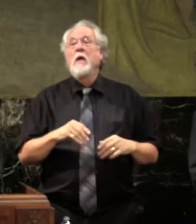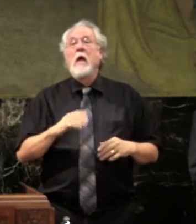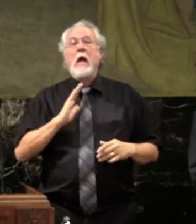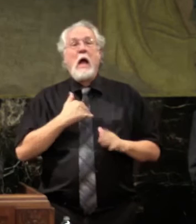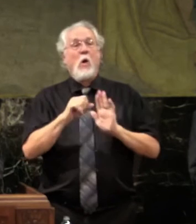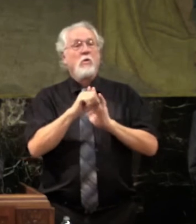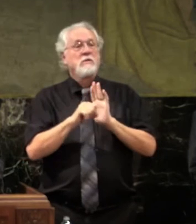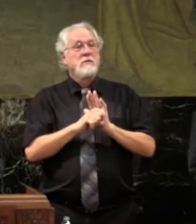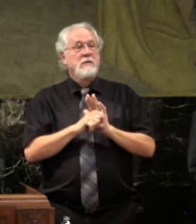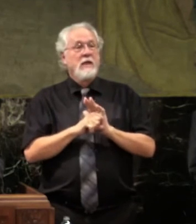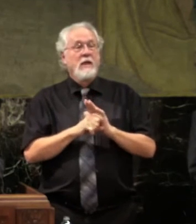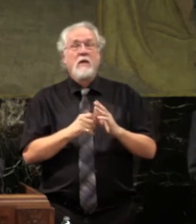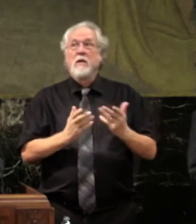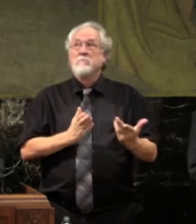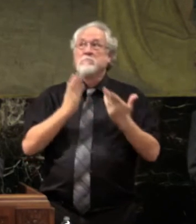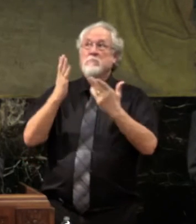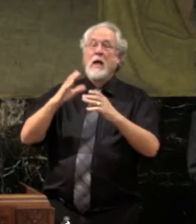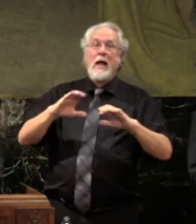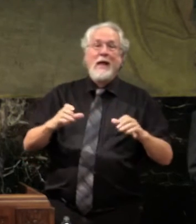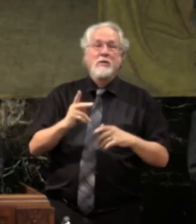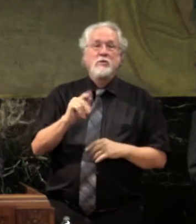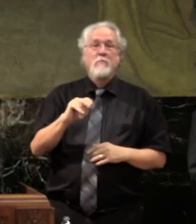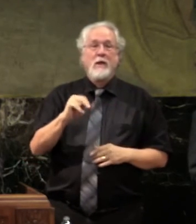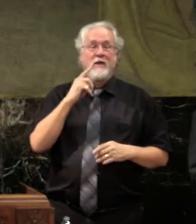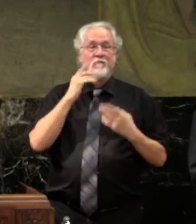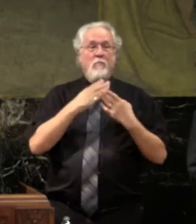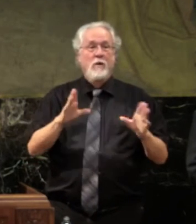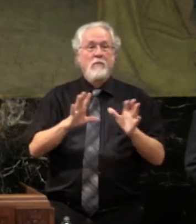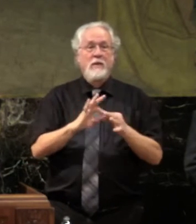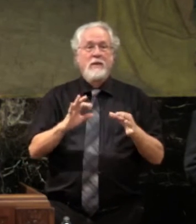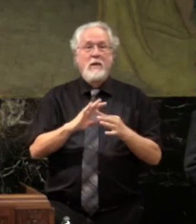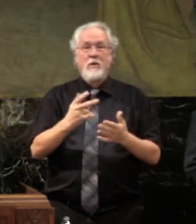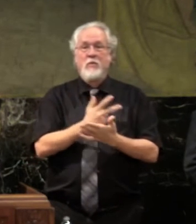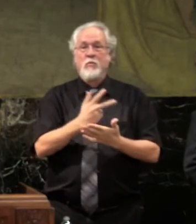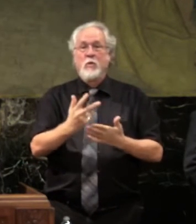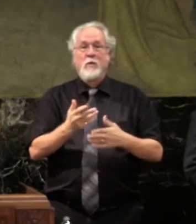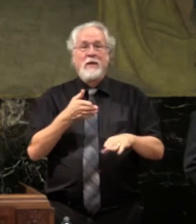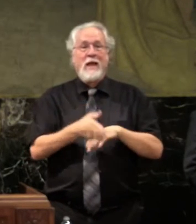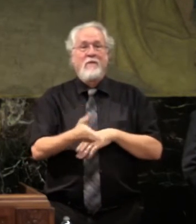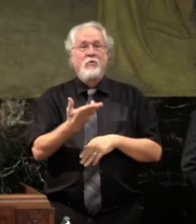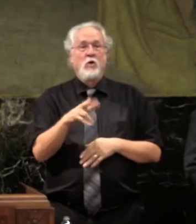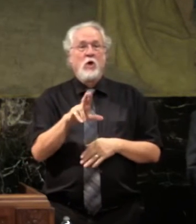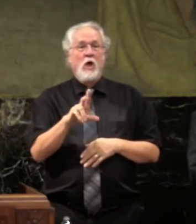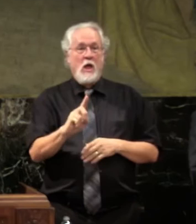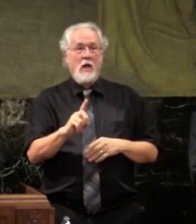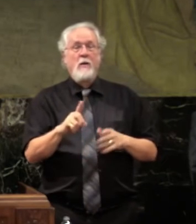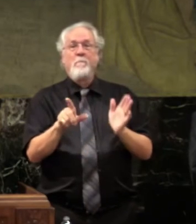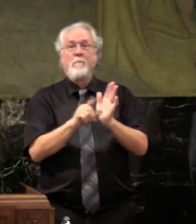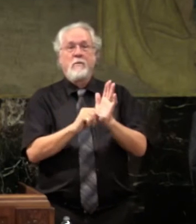put our proposed action plan out for public comment only three weeks after had published required guidelines that